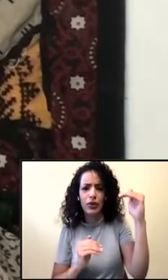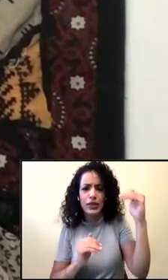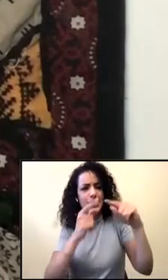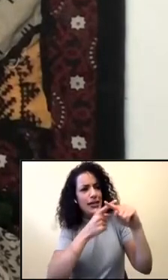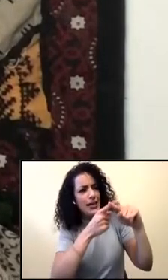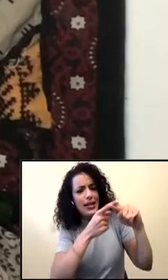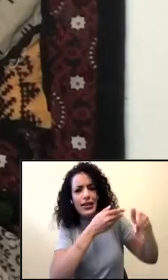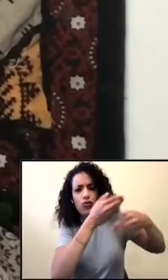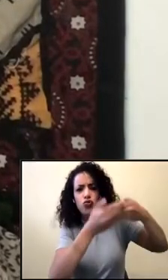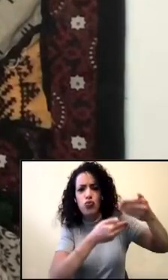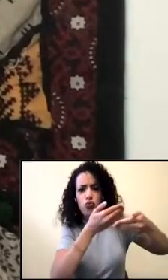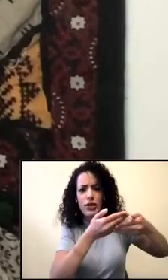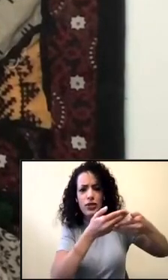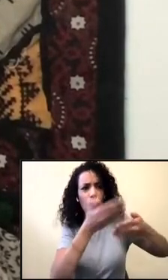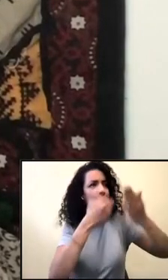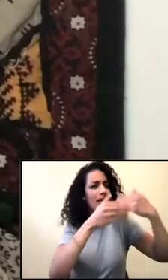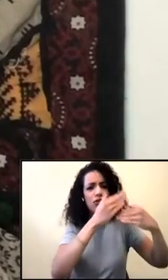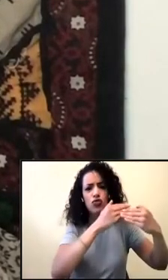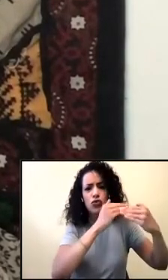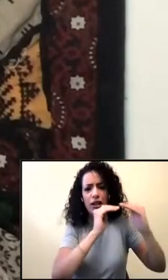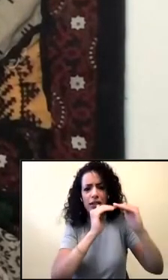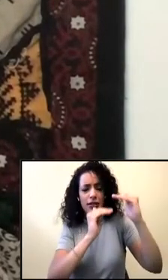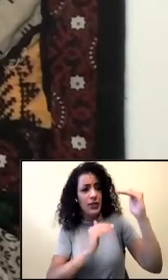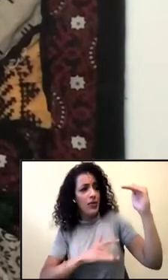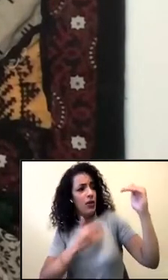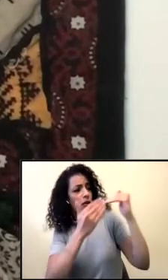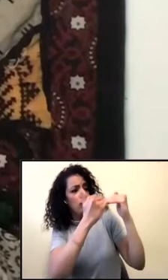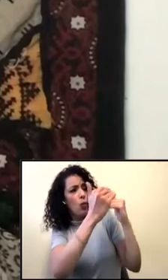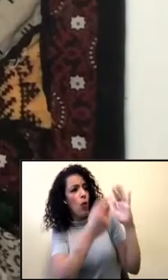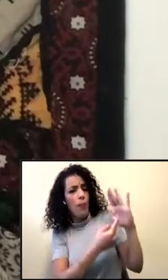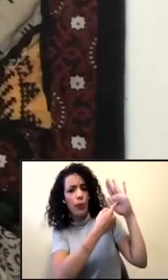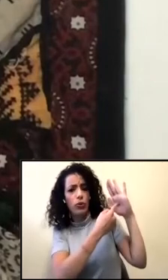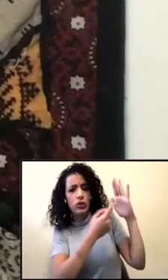not being part of British history when we've always thought of ourselves as British,